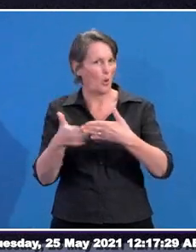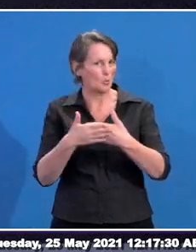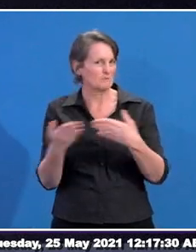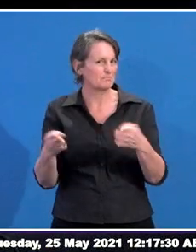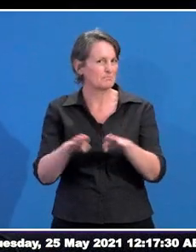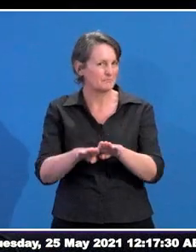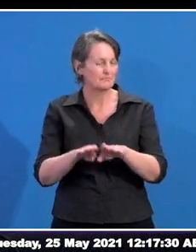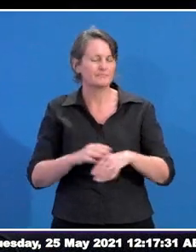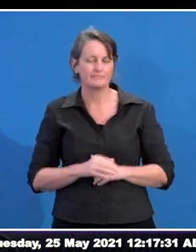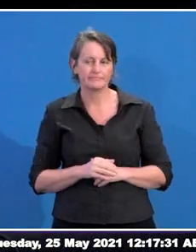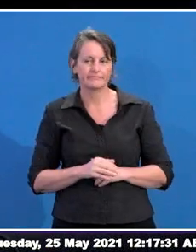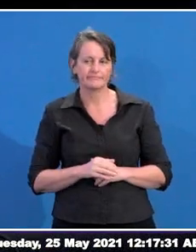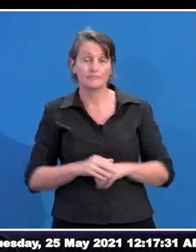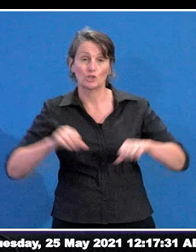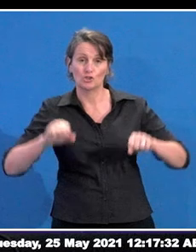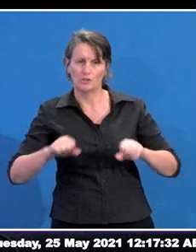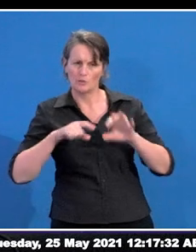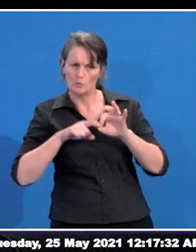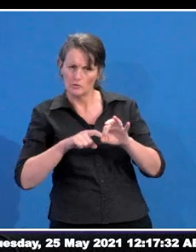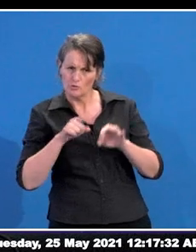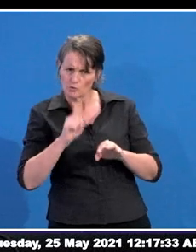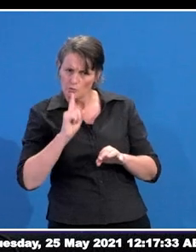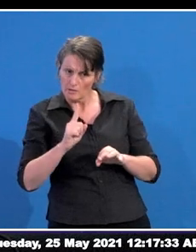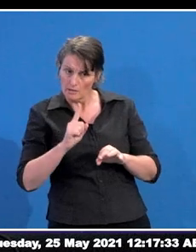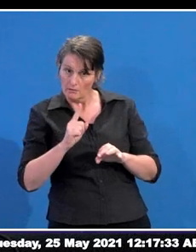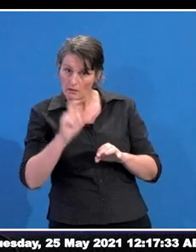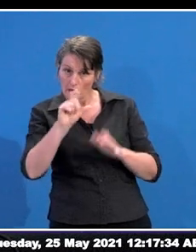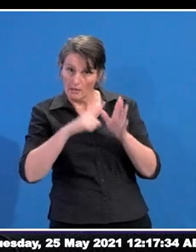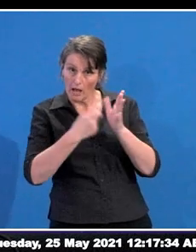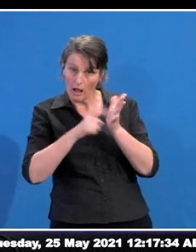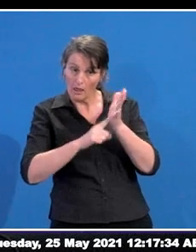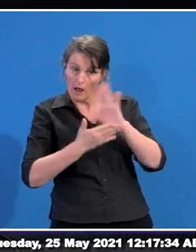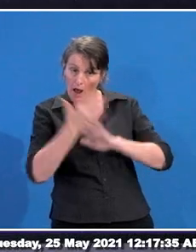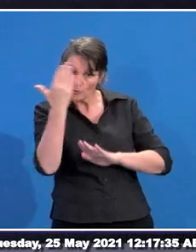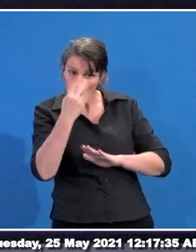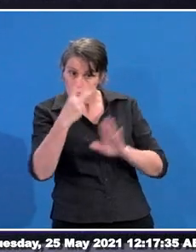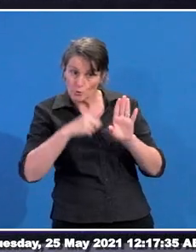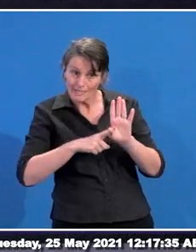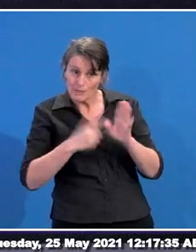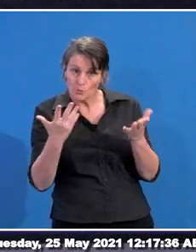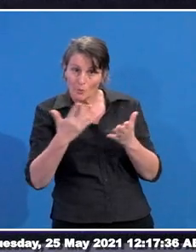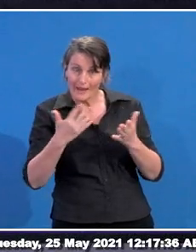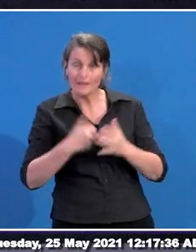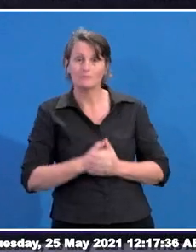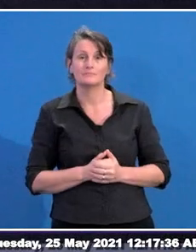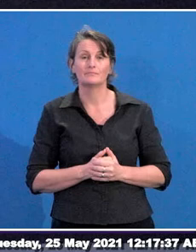And then you mentioned, I think, that Carl went to high school for a couple of years? SOPHIA: Yeah. Where was that? SOPHIA: